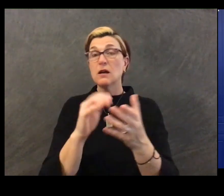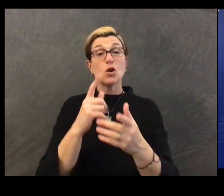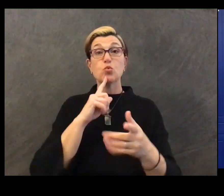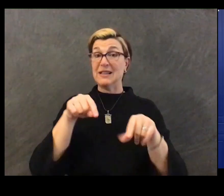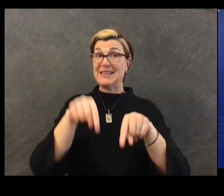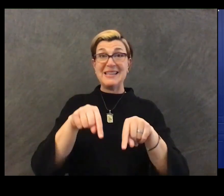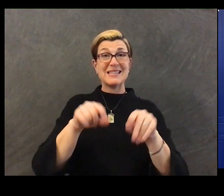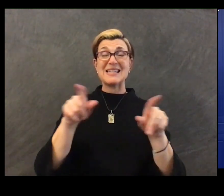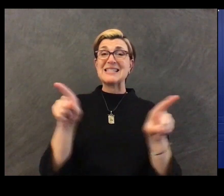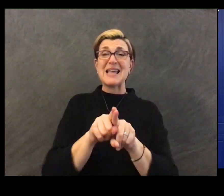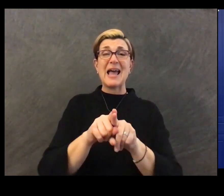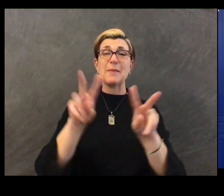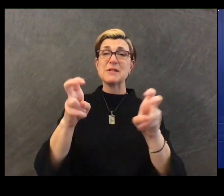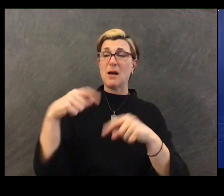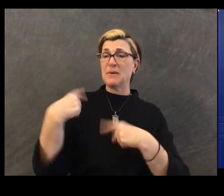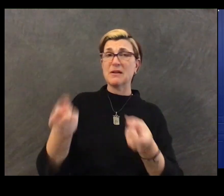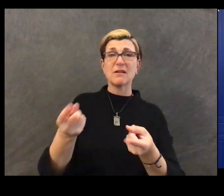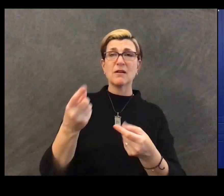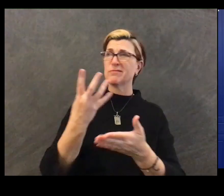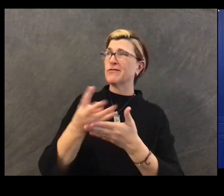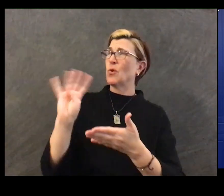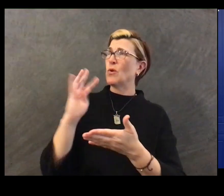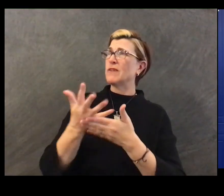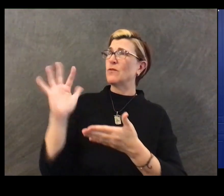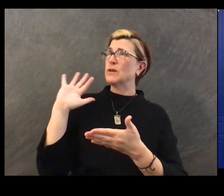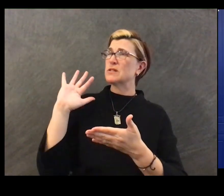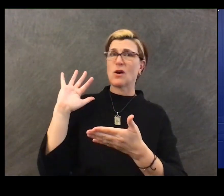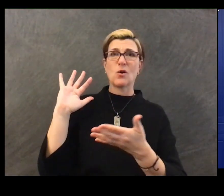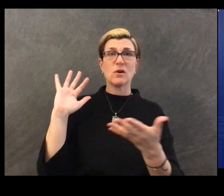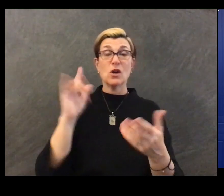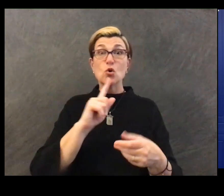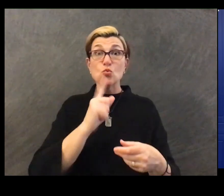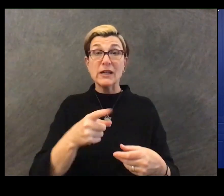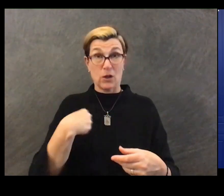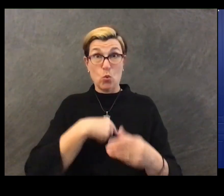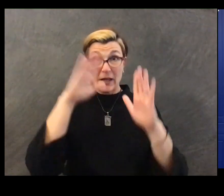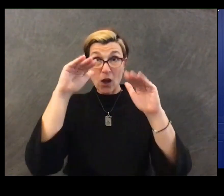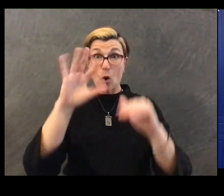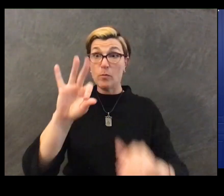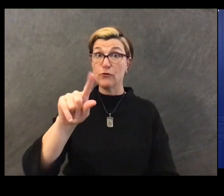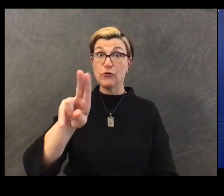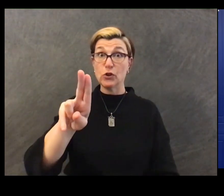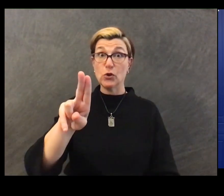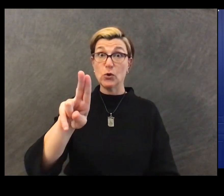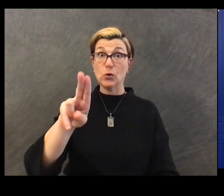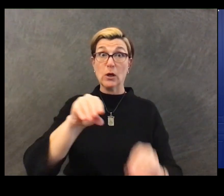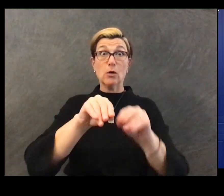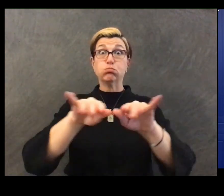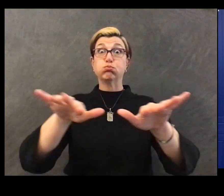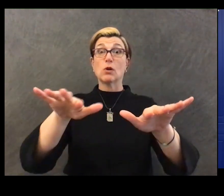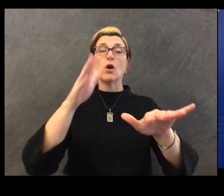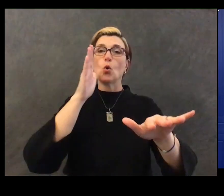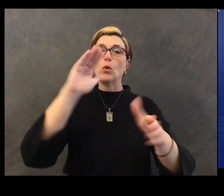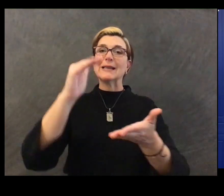that the flu infections also go down B because people are much more aware of